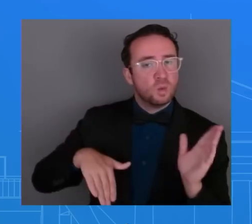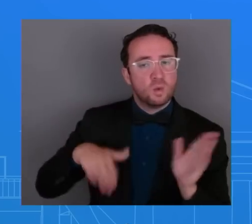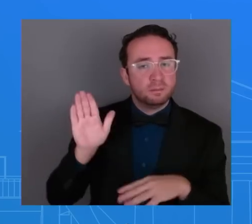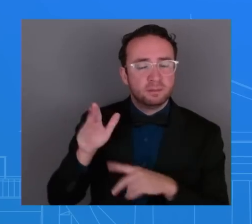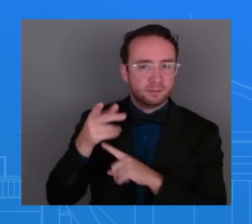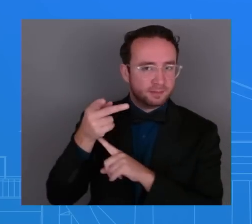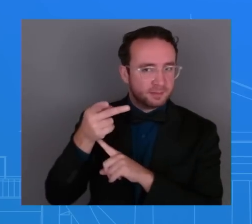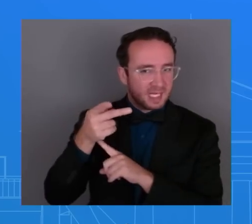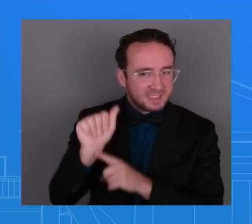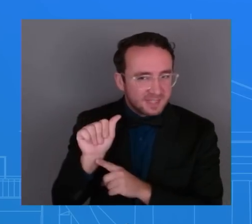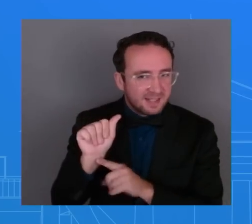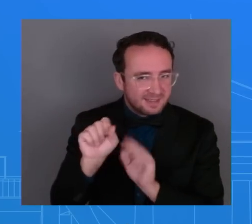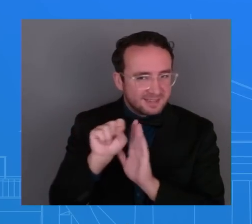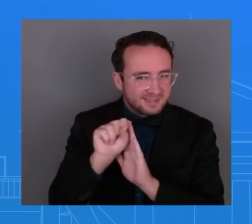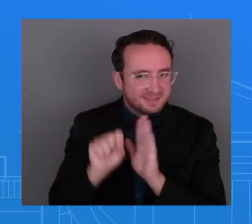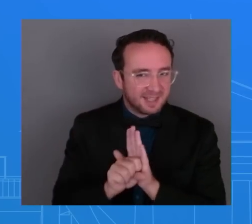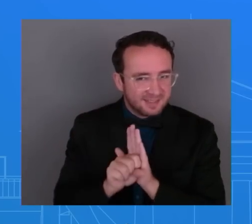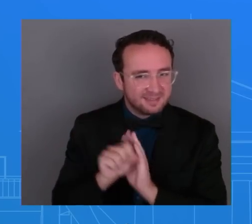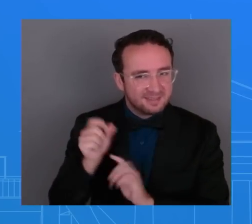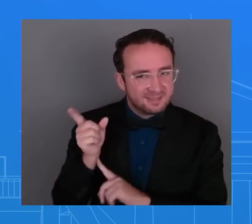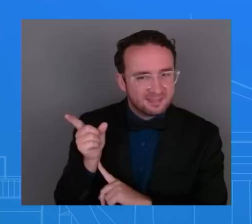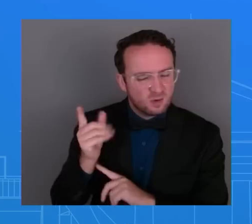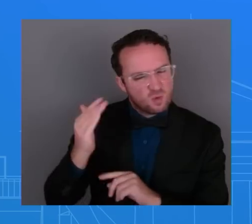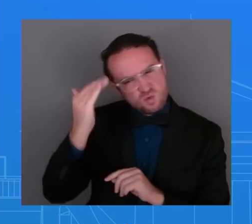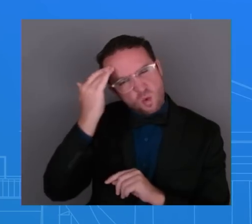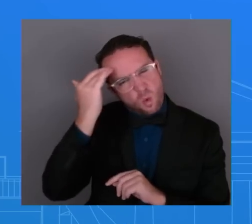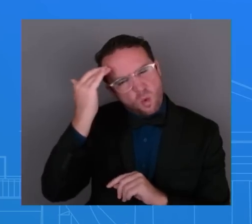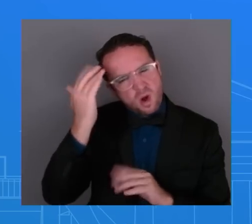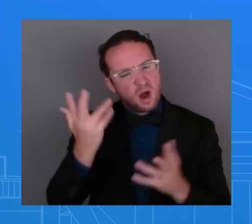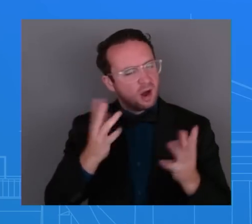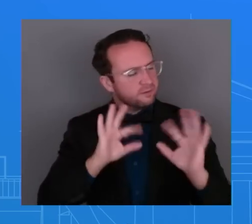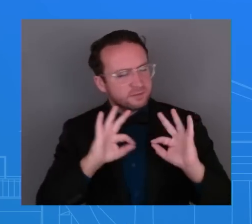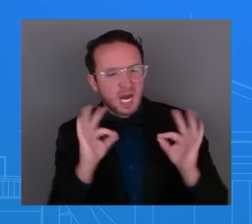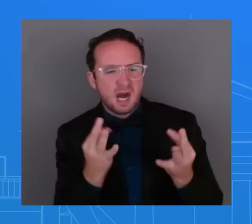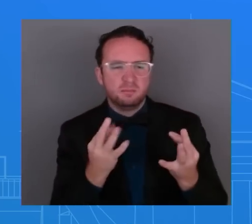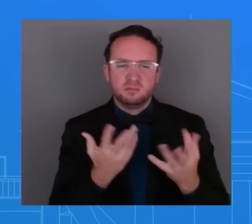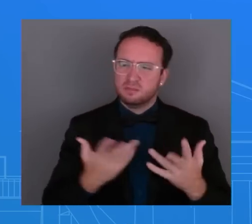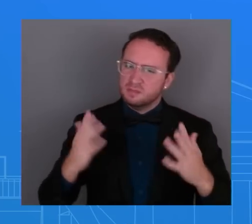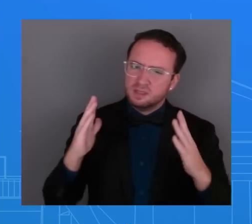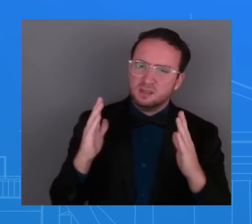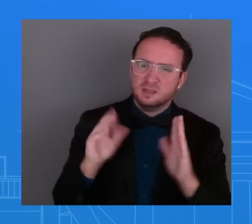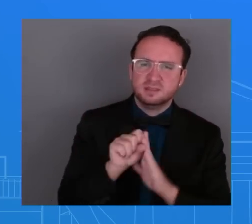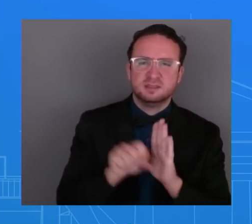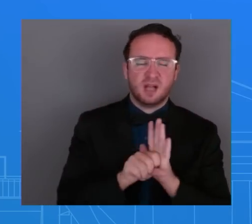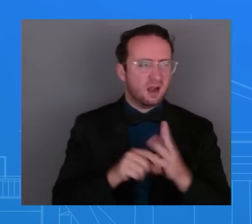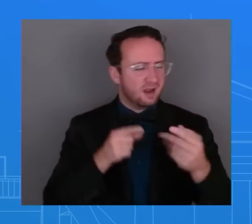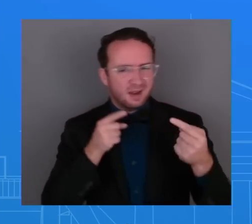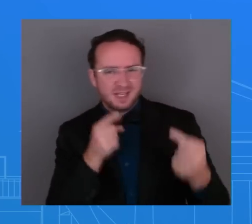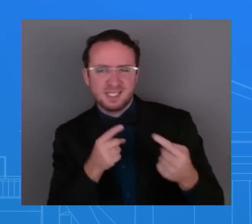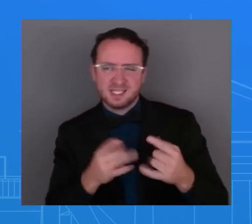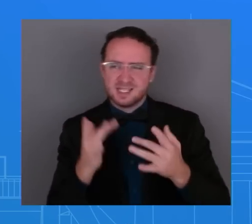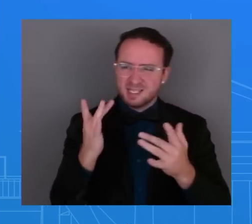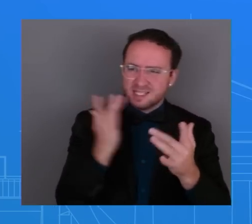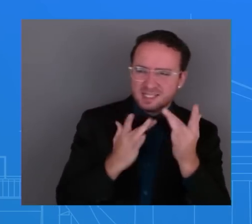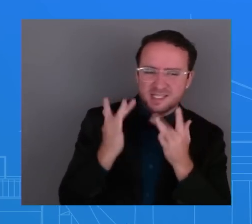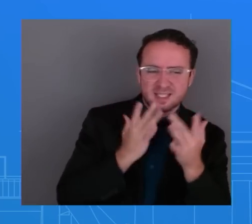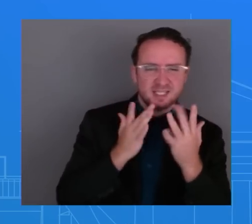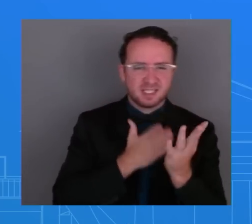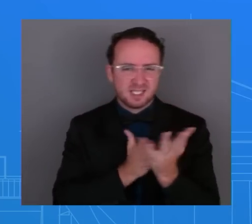whether it's student loans, whether it's paying rent, mortgage. Whatever it is, he understands how hard that is. And let's not forget, when the pre- -- the c- --